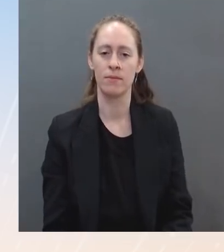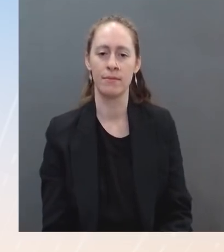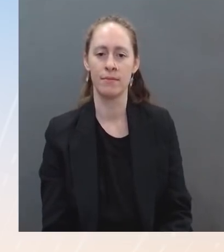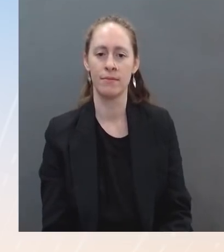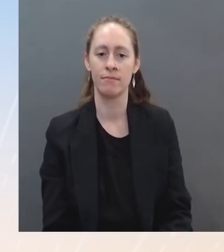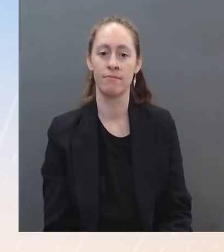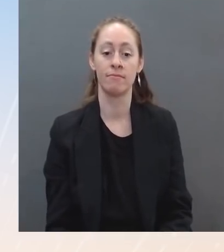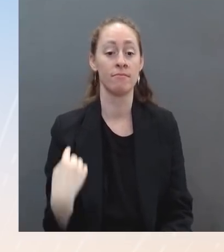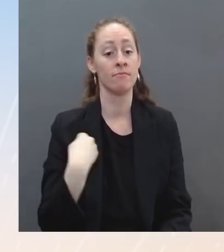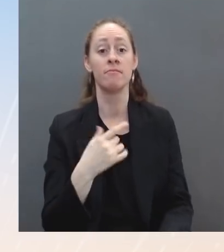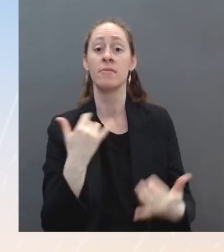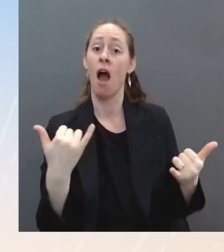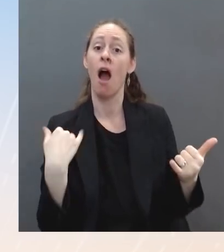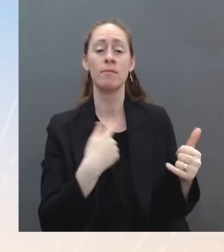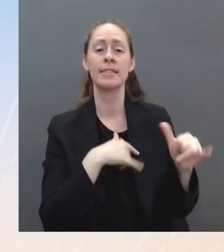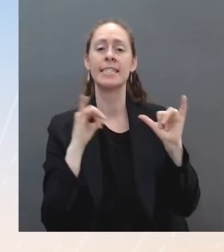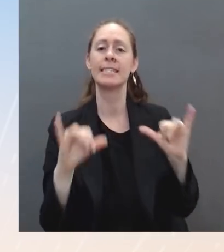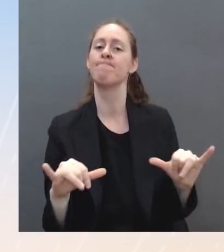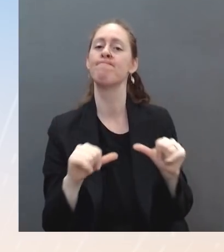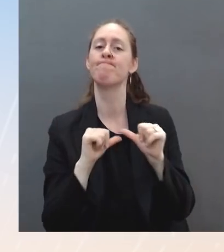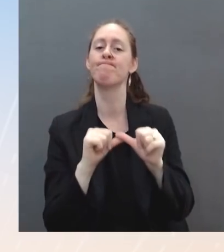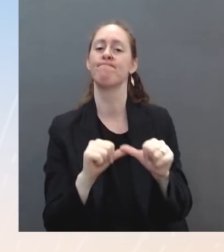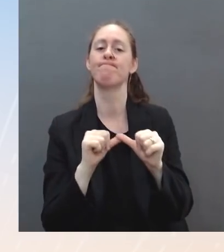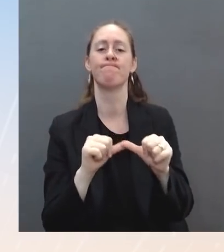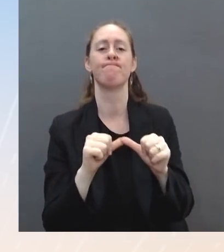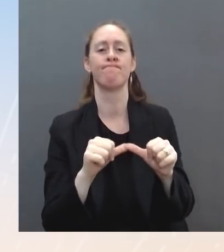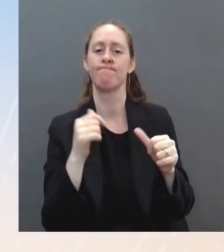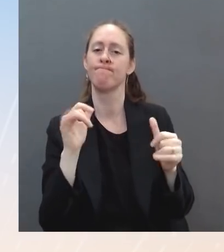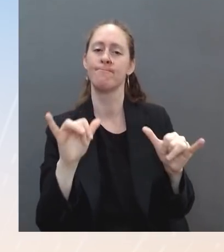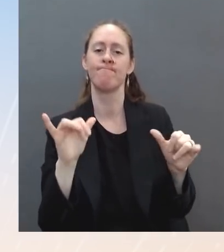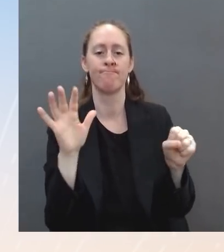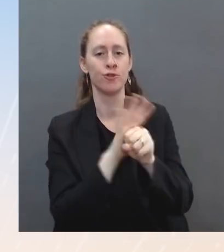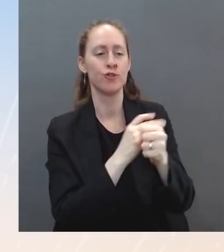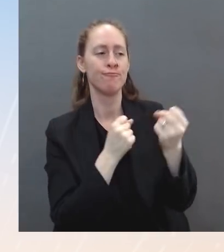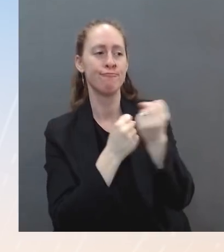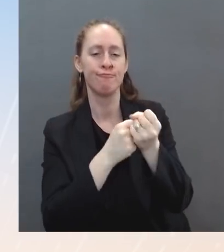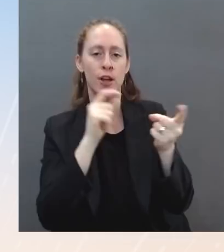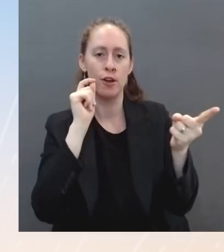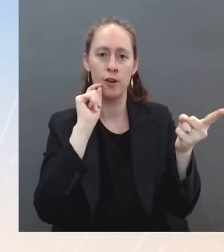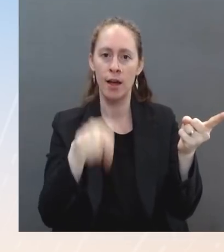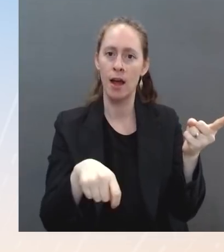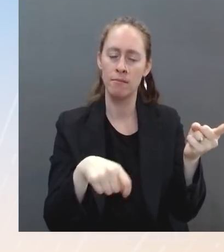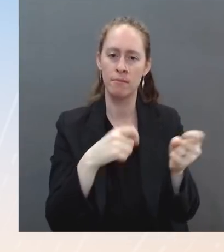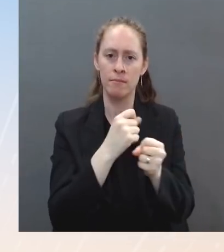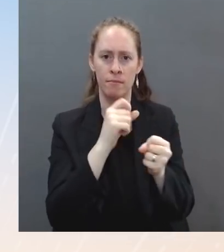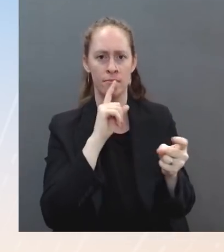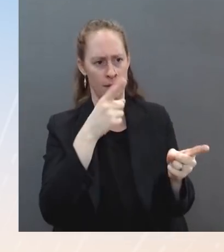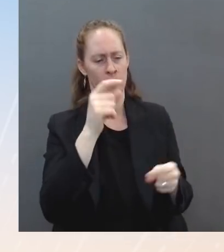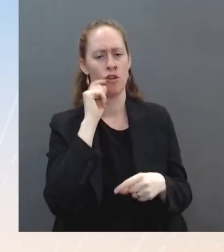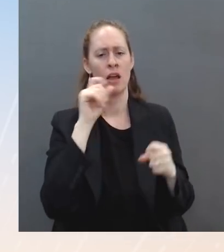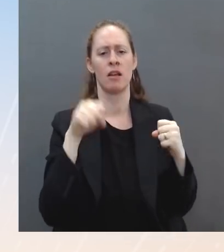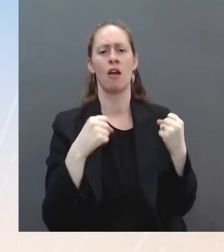of security assistance, and to continue to strengthen their hand at the negotiating table. The Press: And then just one more, quickly. Going back to the information